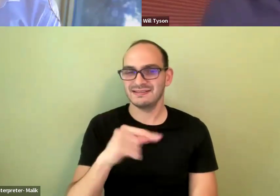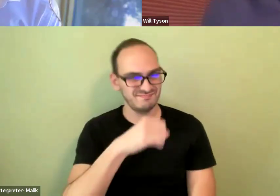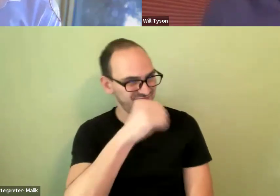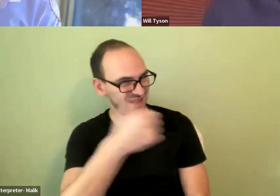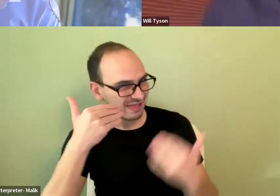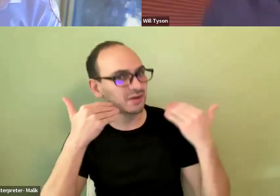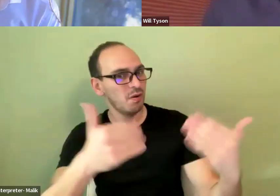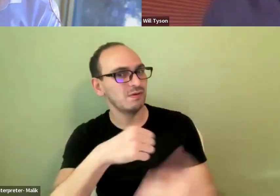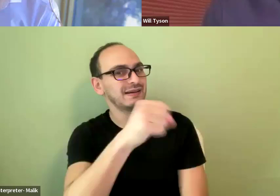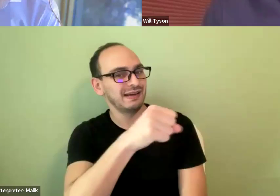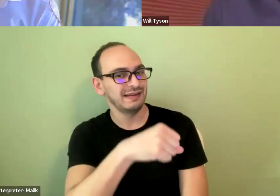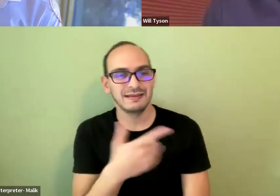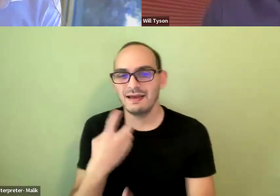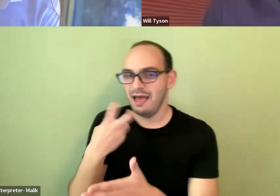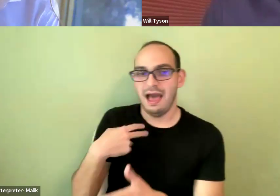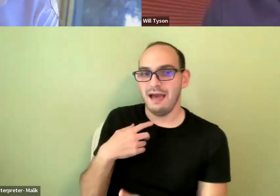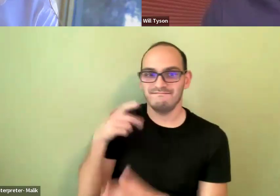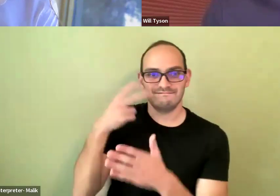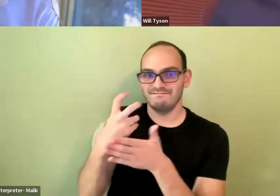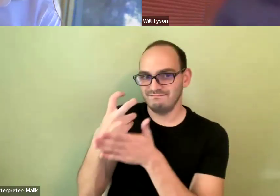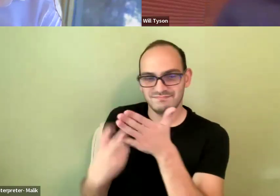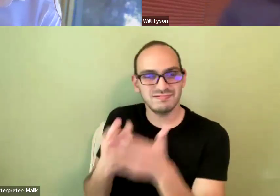I'm kind of getting into that a little bit myself. Let's do it.